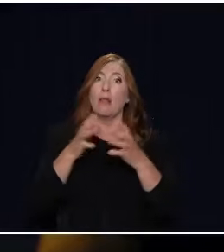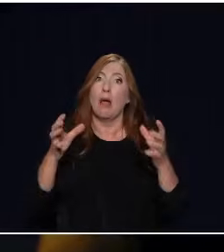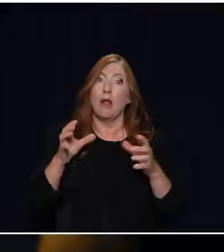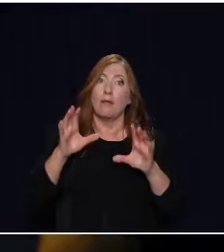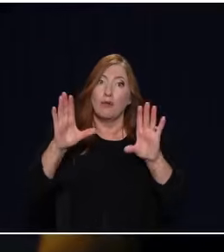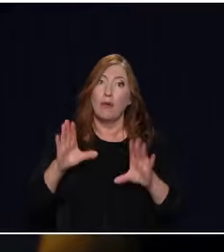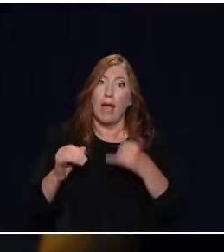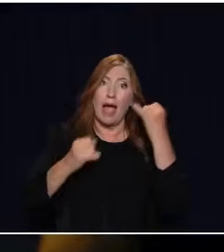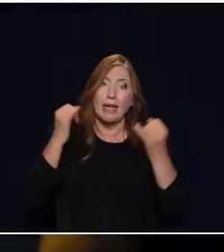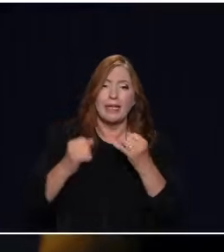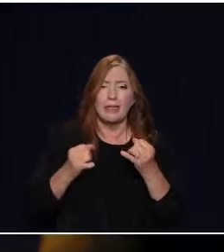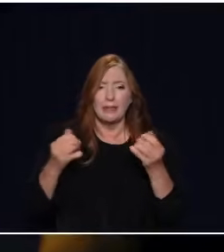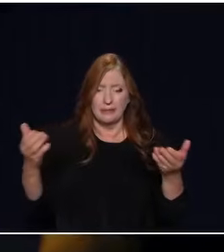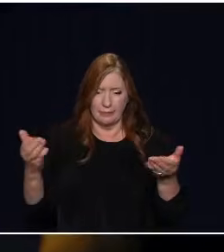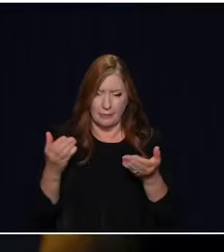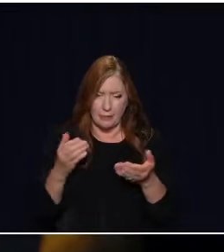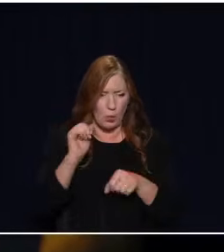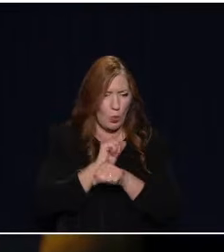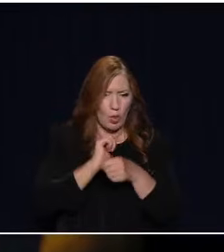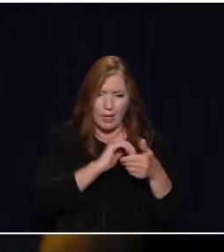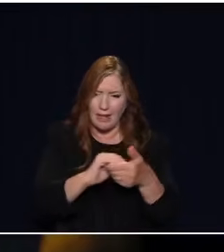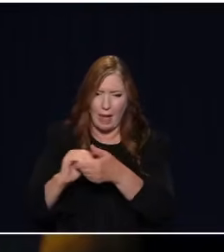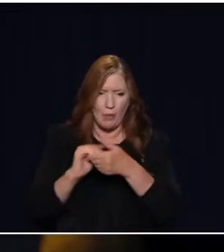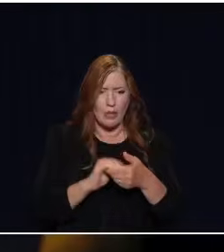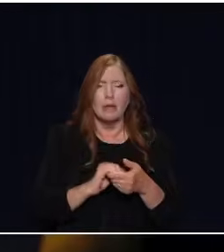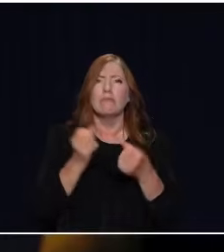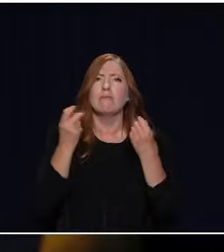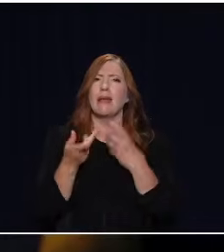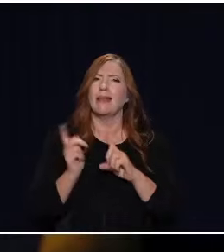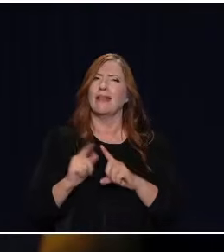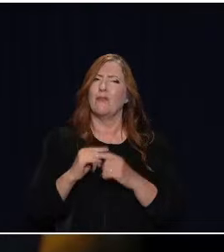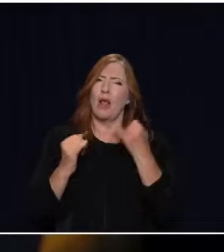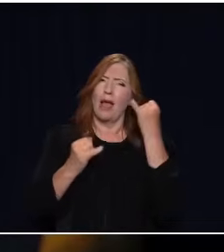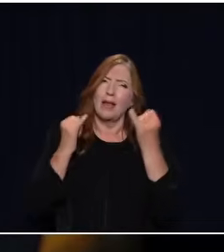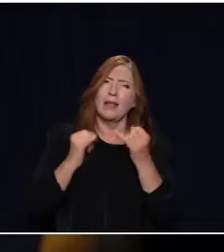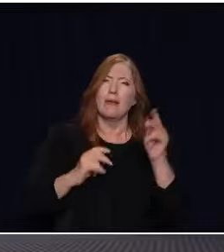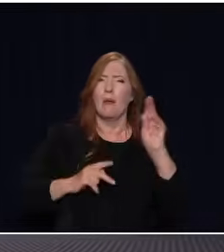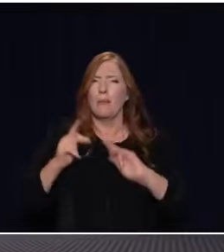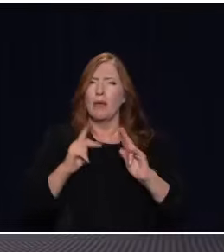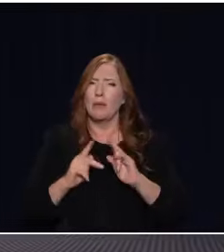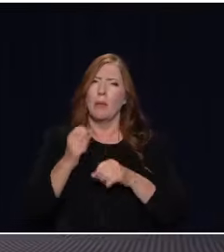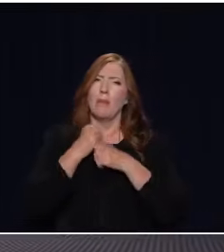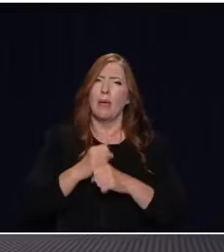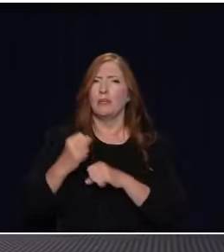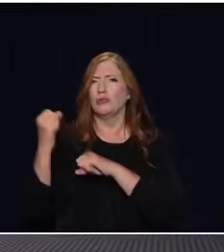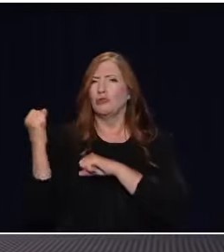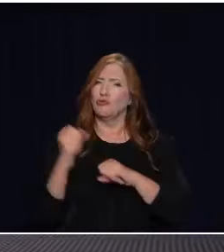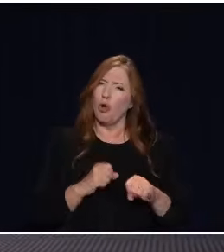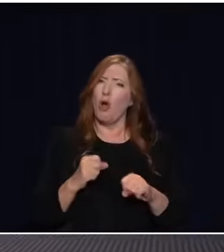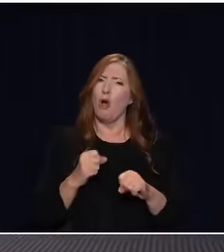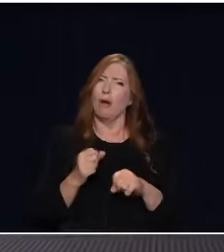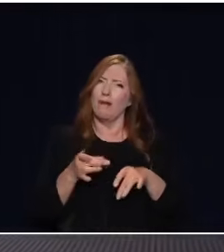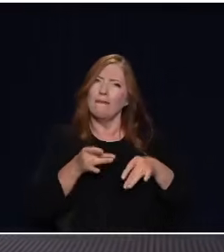AND SO IT IS BRINGING THESE IDEAS TO THE TABLE, LET'S WORK COLLABORATIVELY.